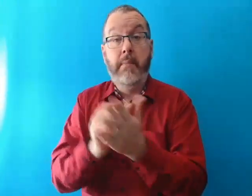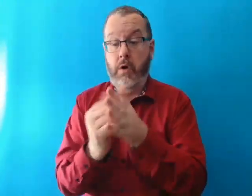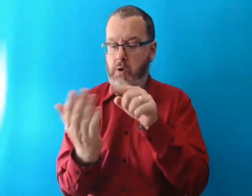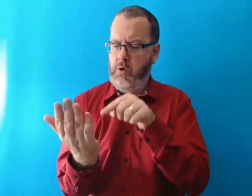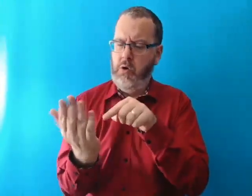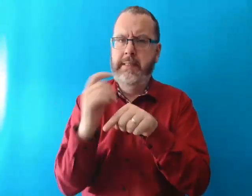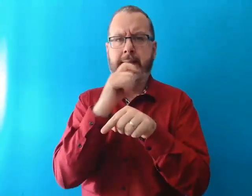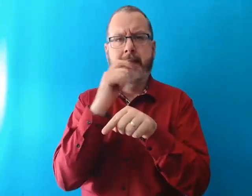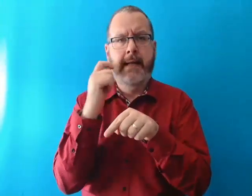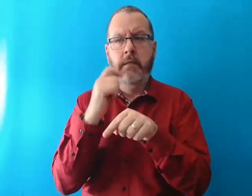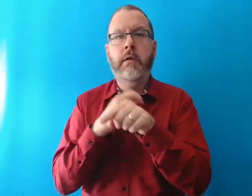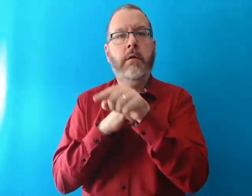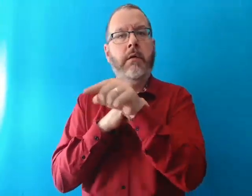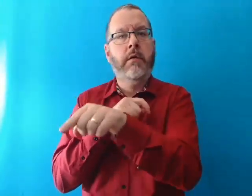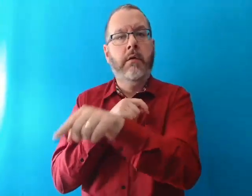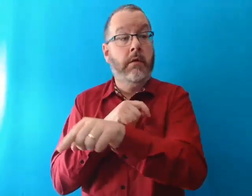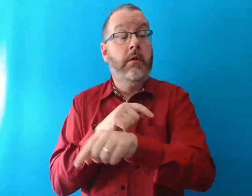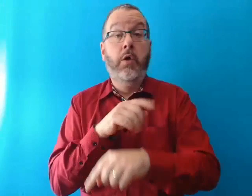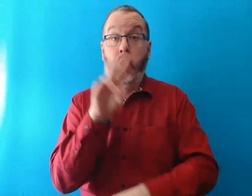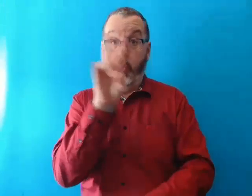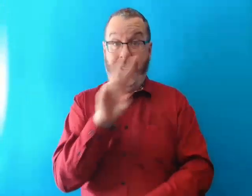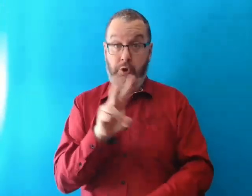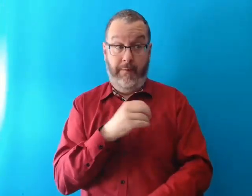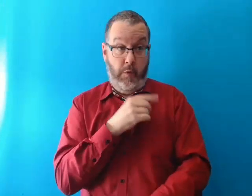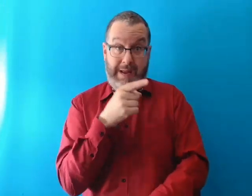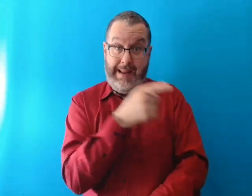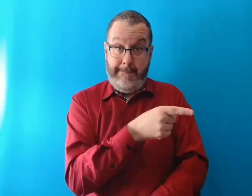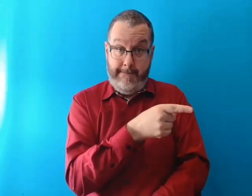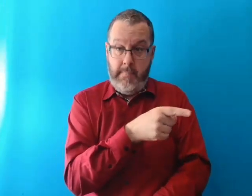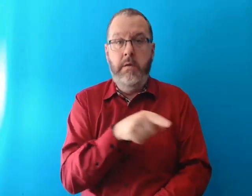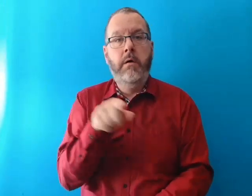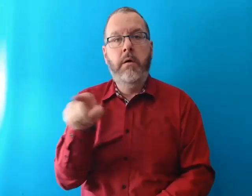The article also mentioned that Mike Kelly signed questions to Martin,